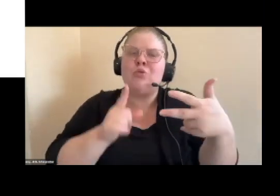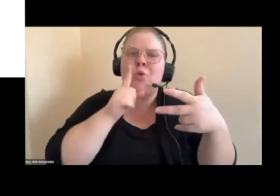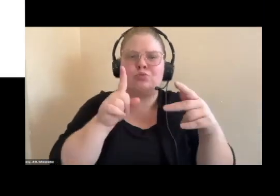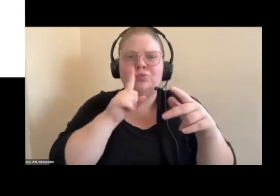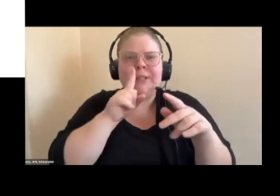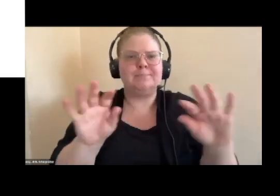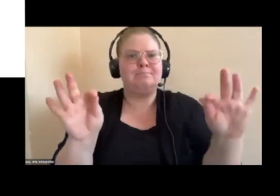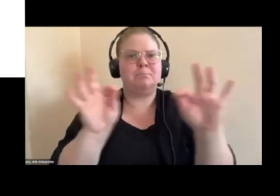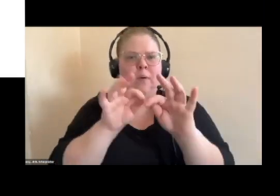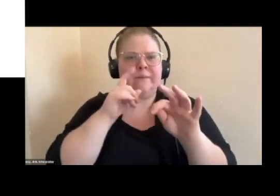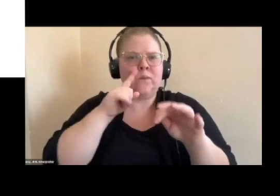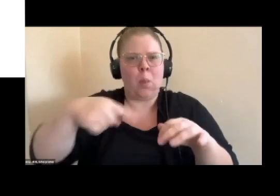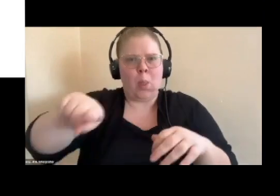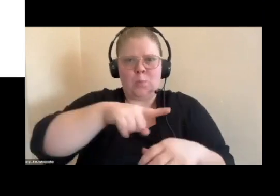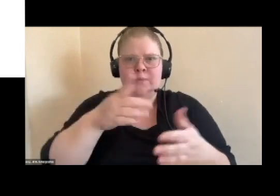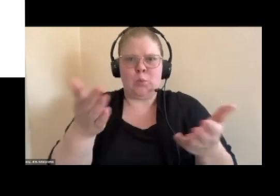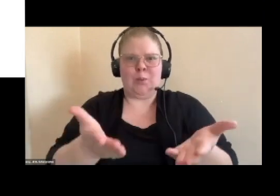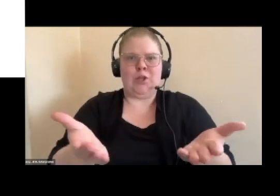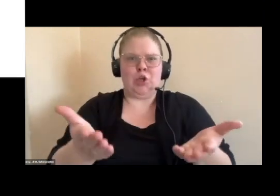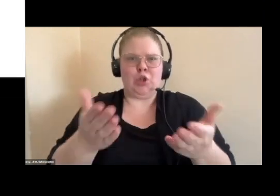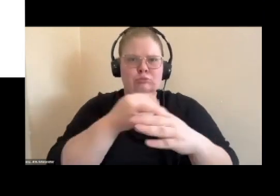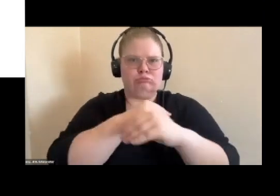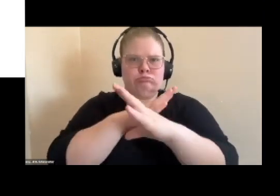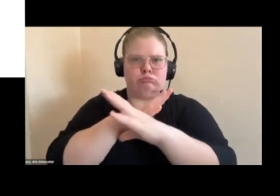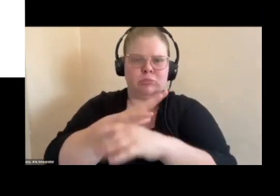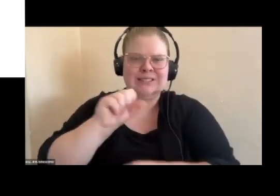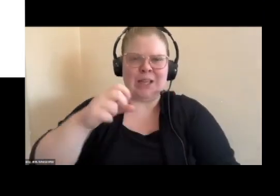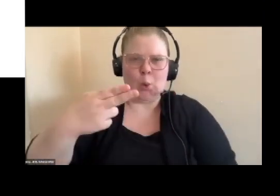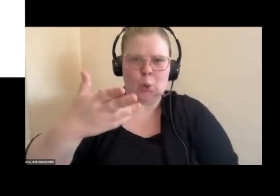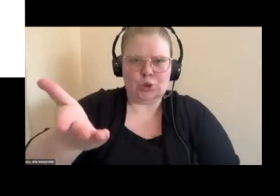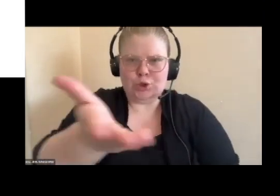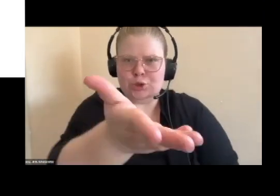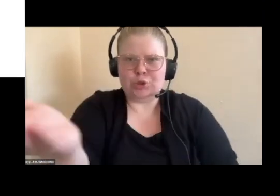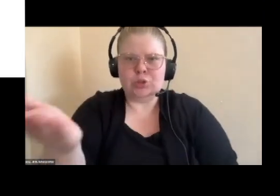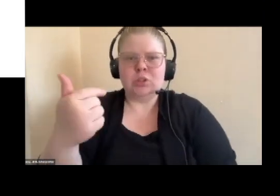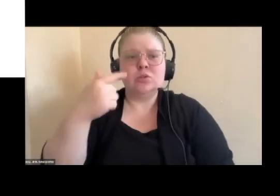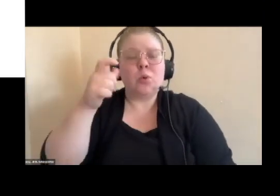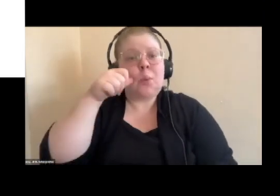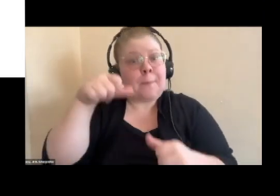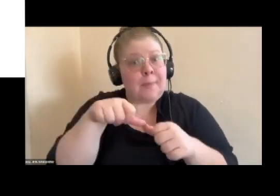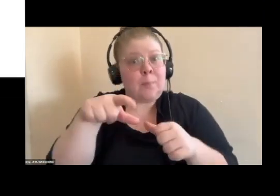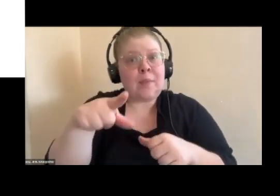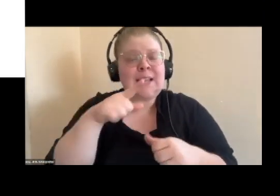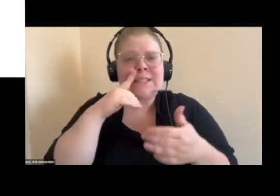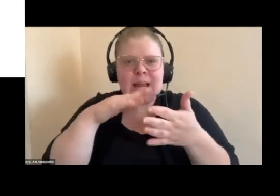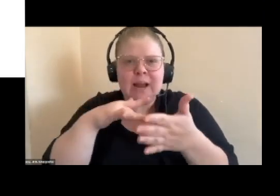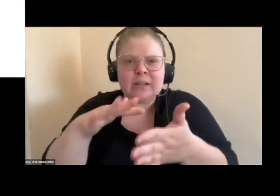A reminder that these studies are in the very beginning stages as